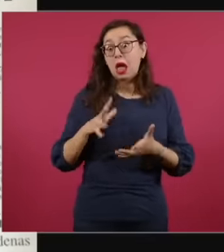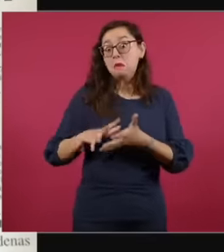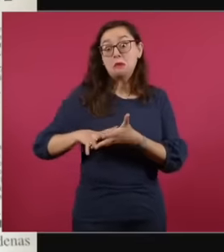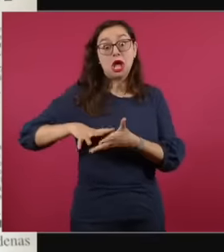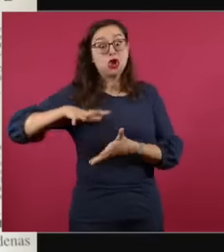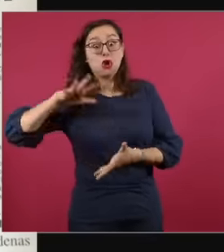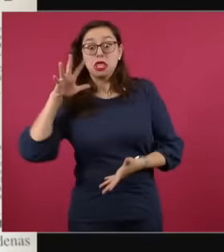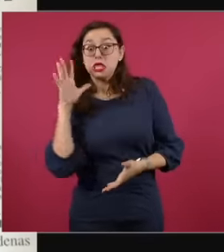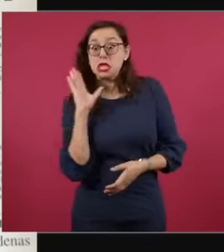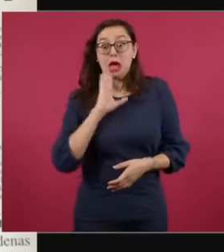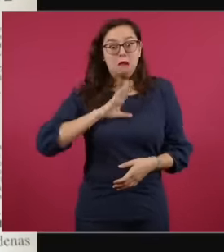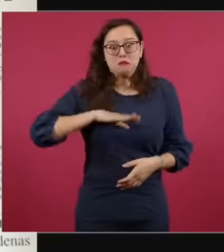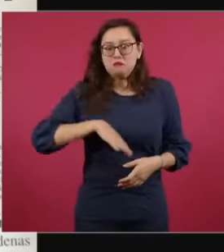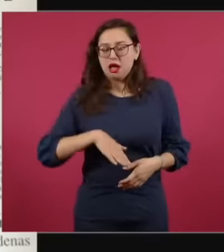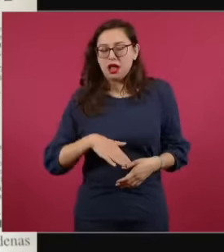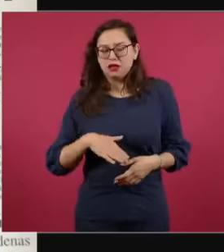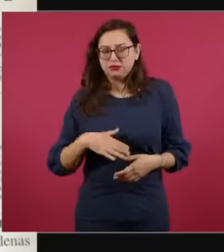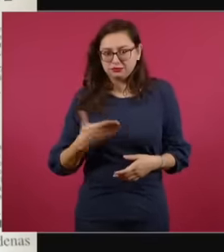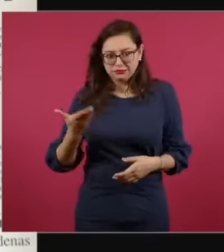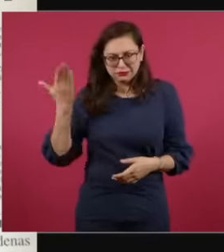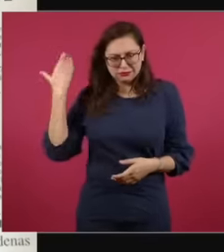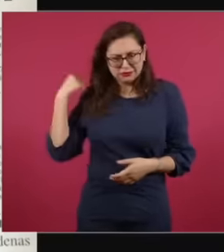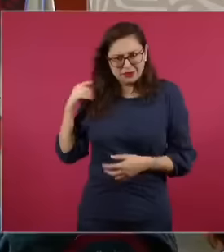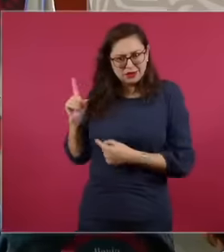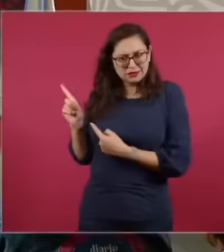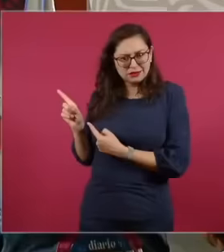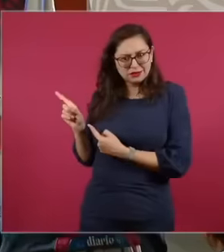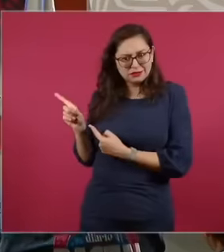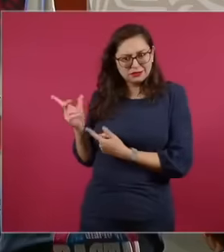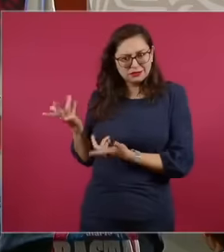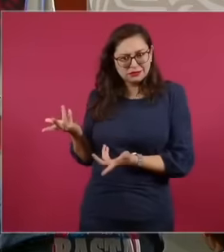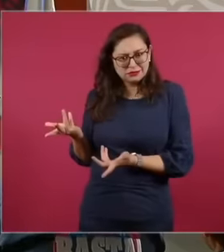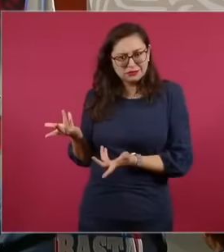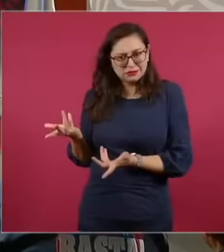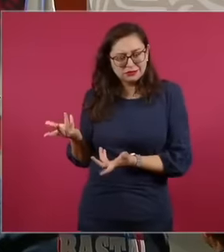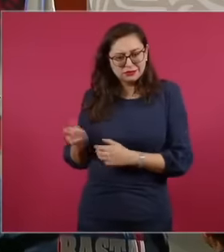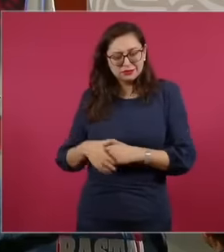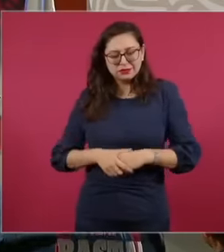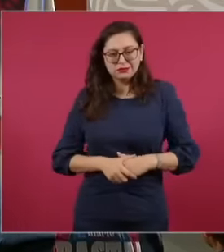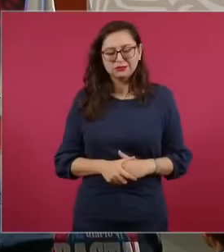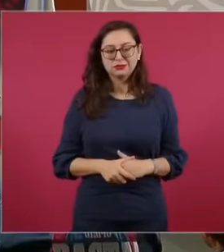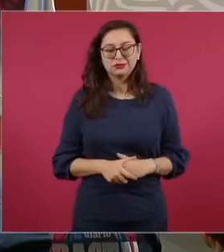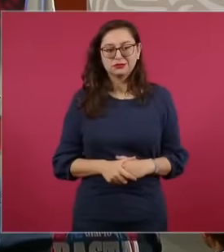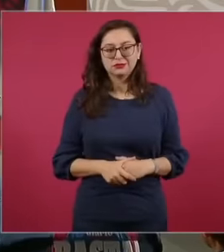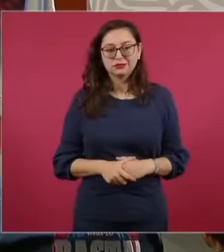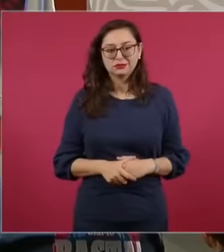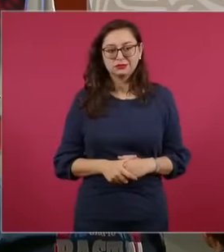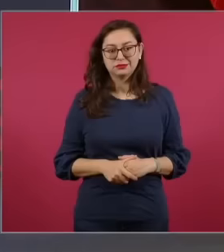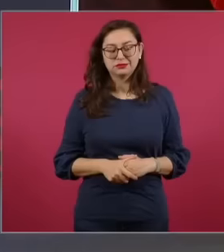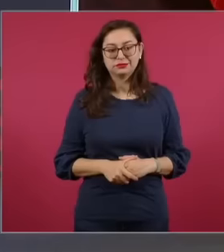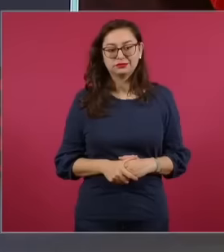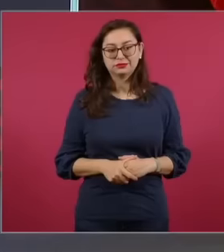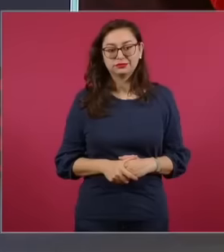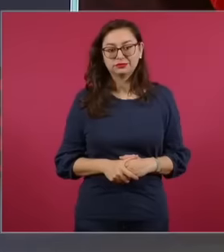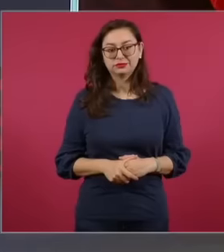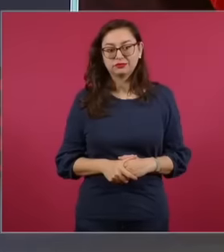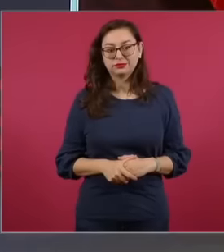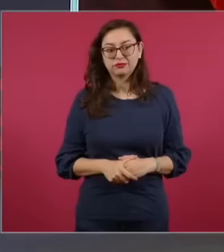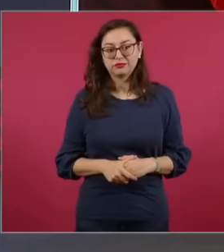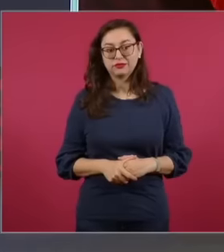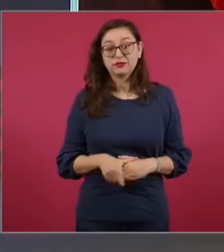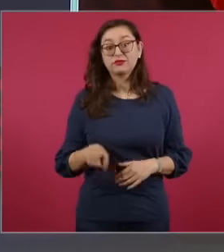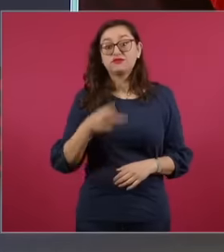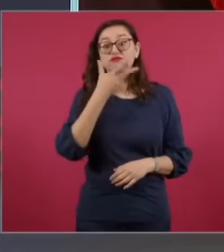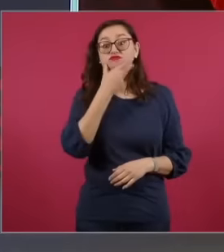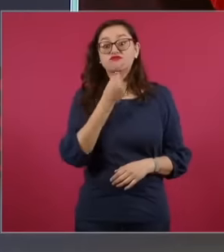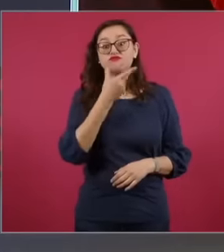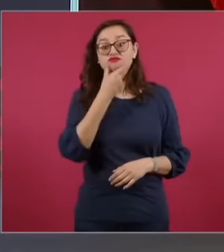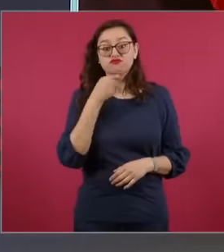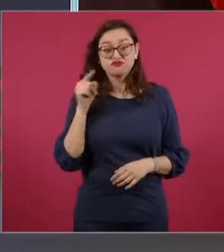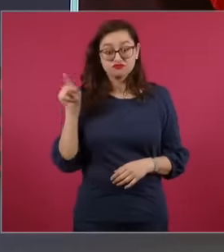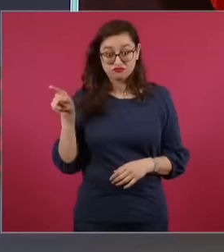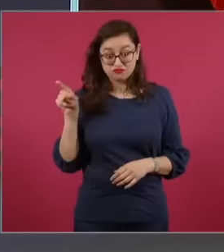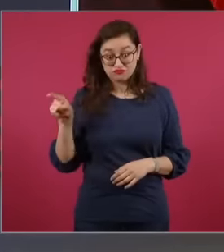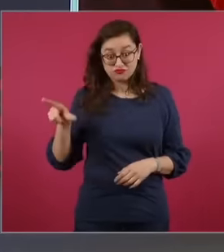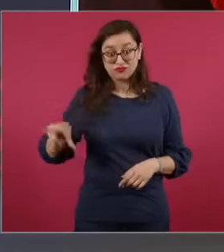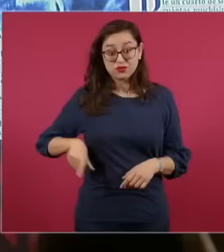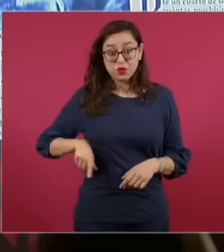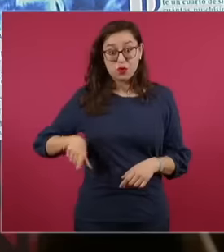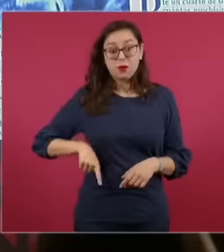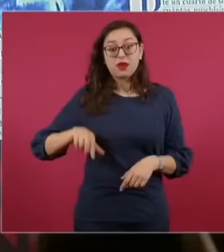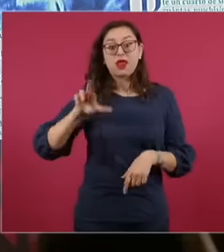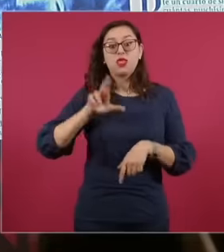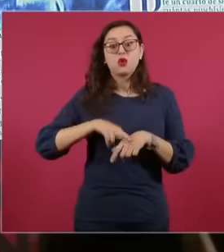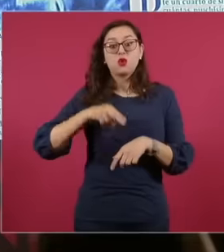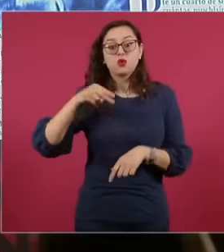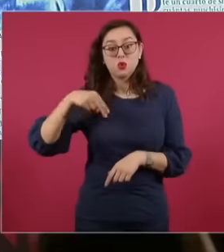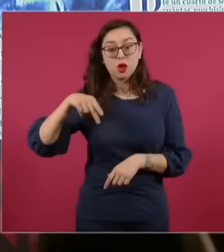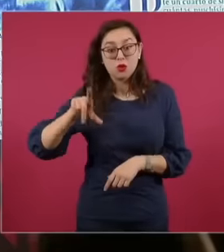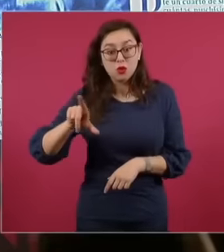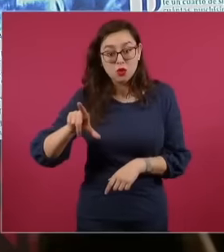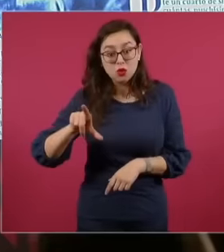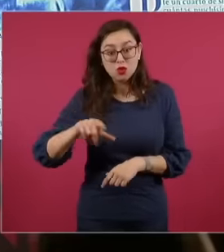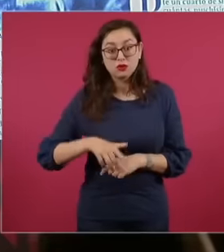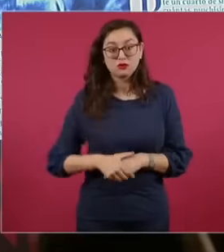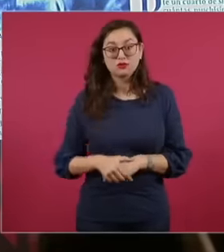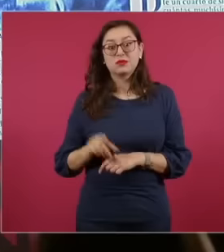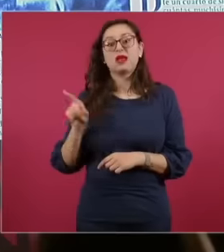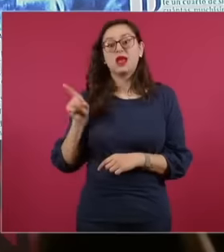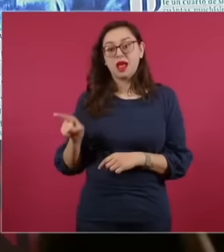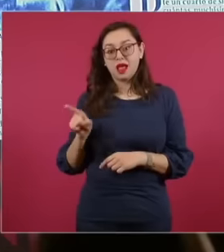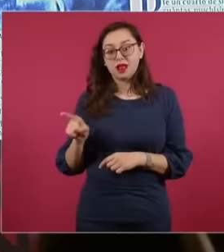steamroller this man was governor of Nuevo León and he participated in the fraud when